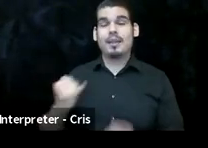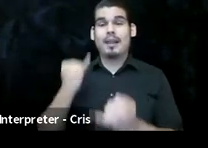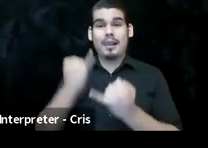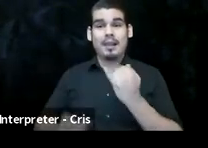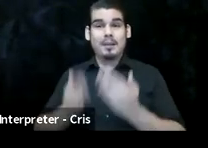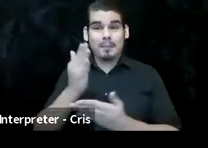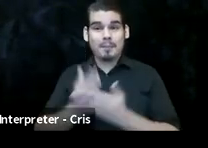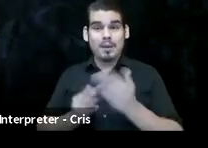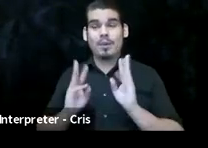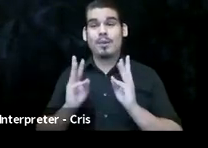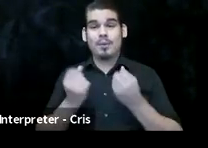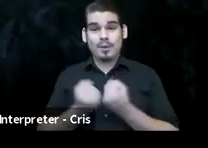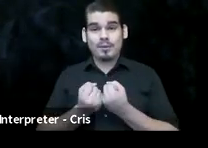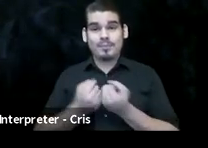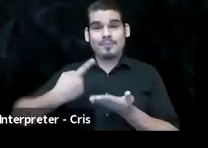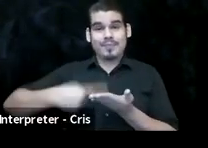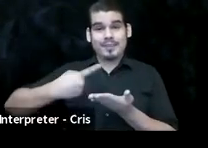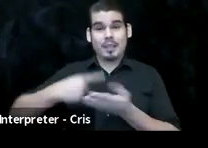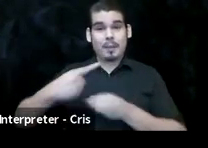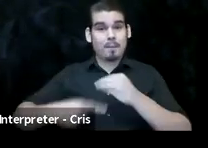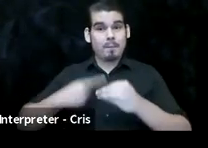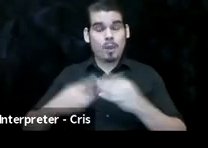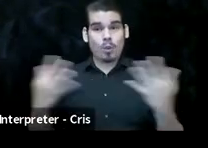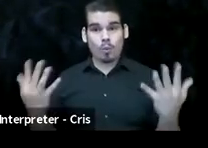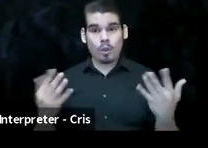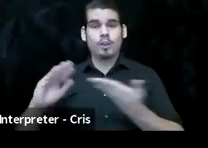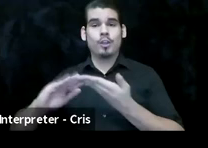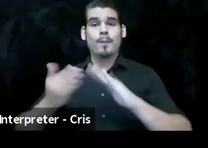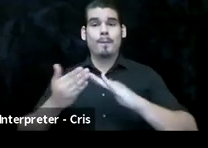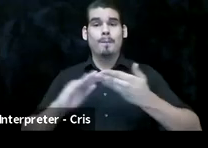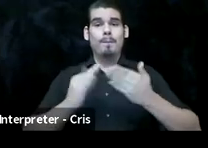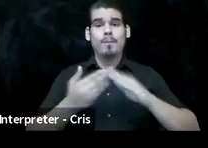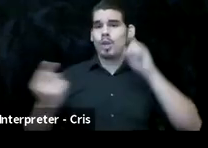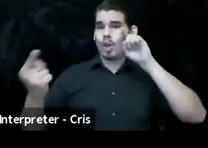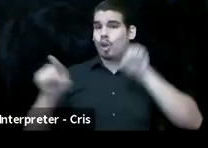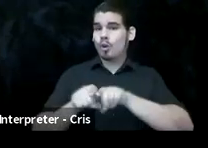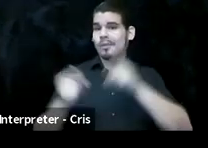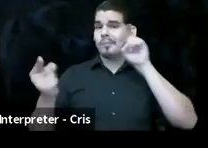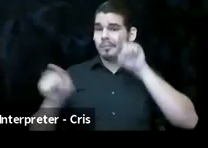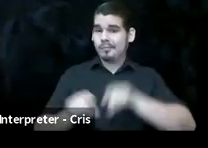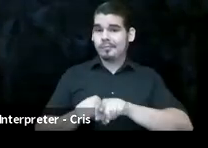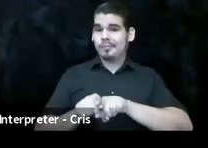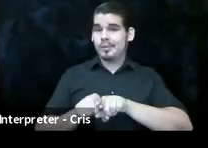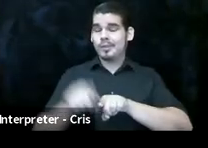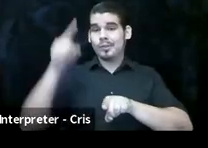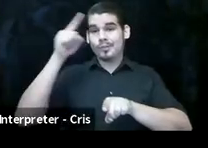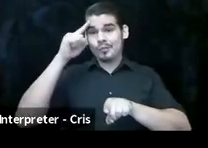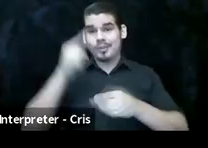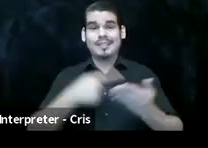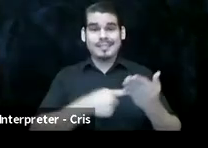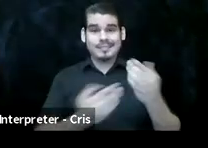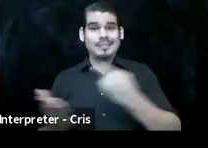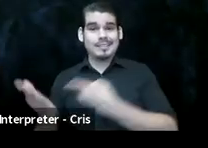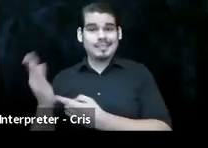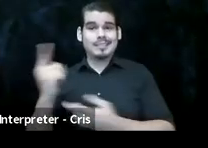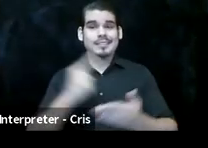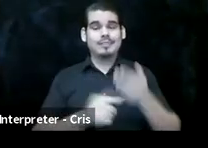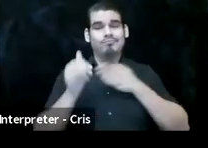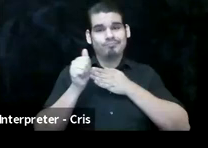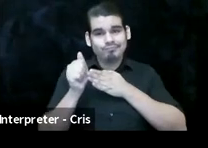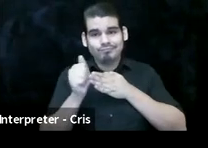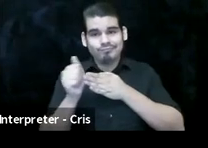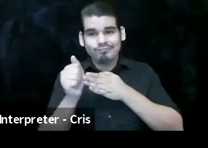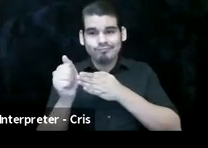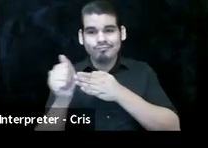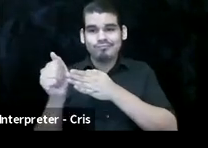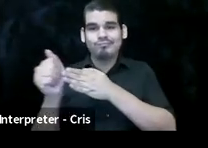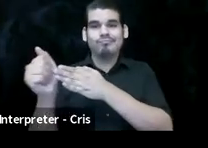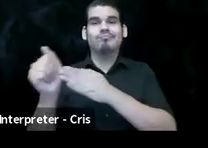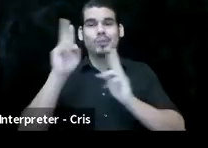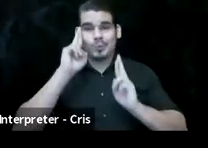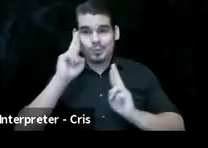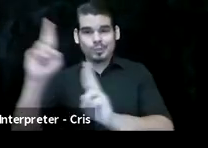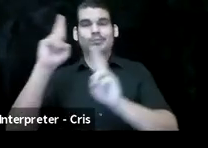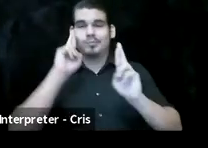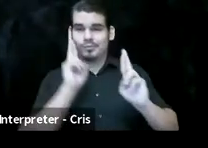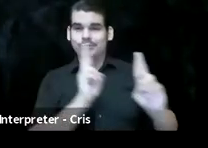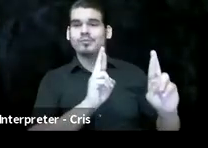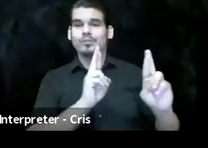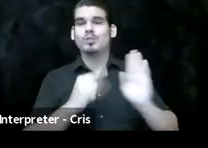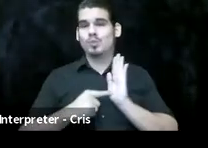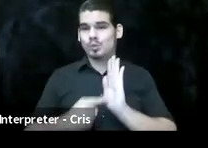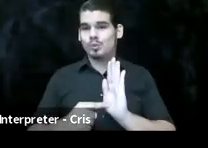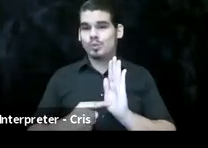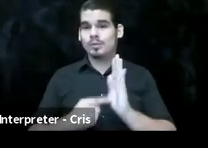Katherine Squire: Some Community agreements and just how you know they really use to guide the bay and to help everyone be respectful and appropriate so at this time i'm going to go ahead and pass it off to you right of region to region.